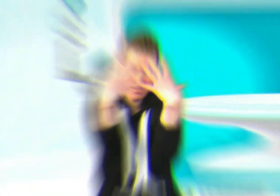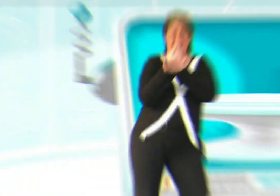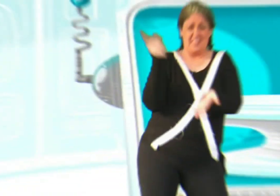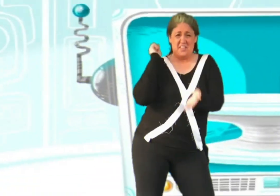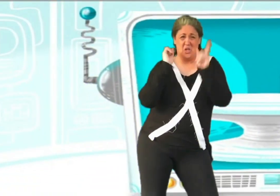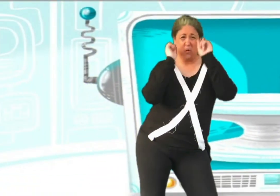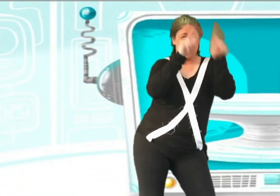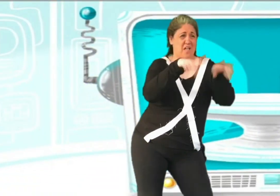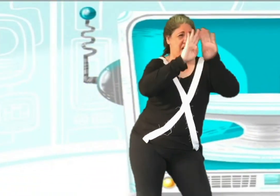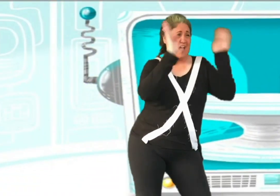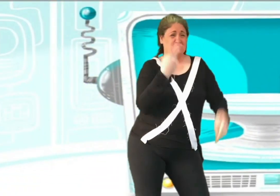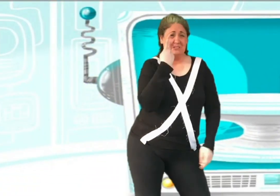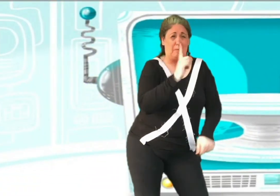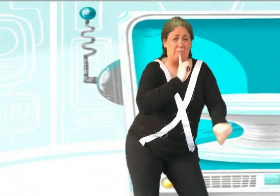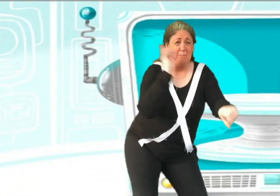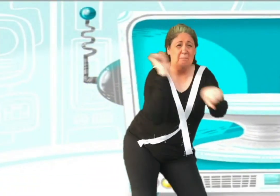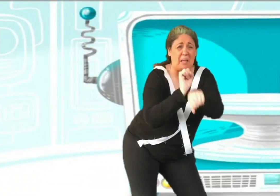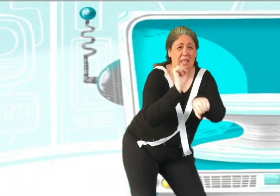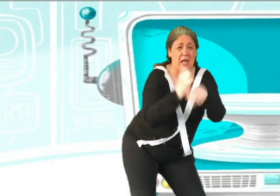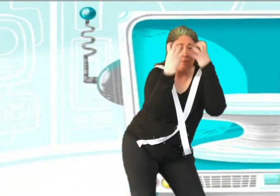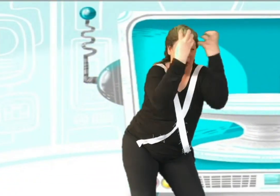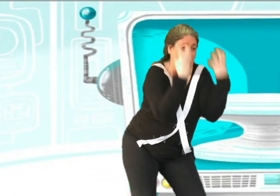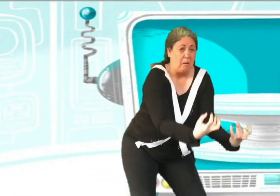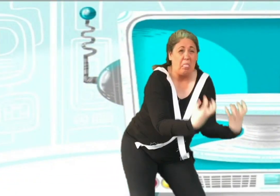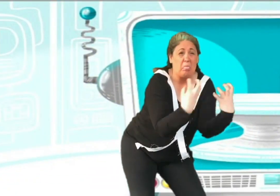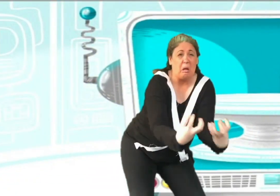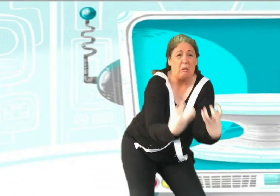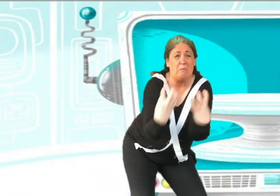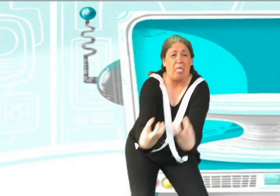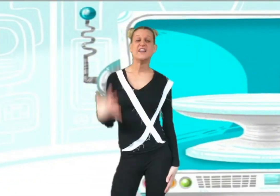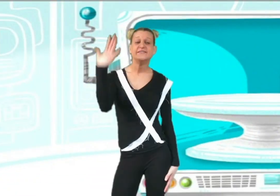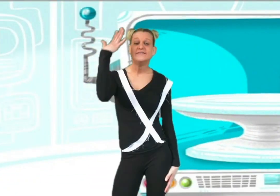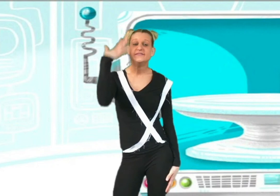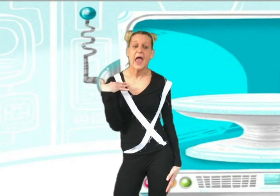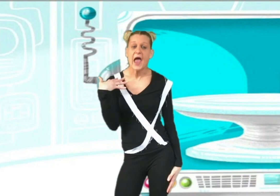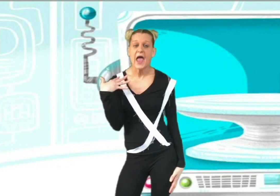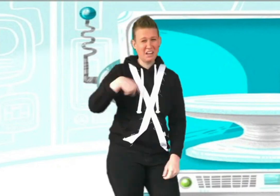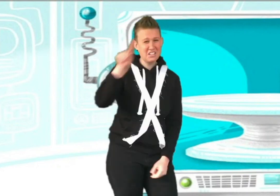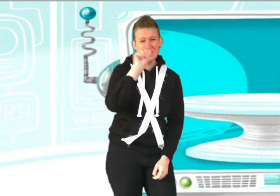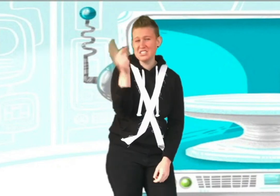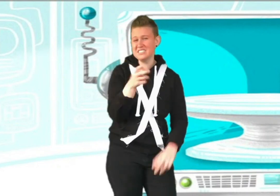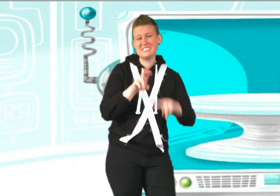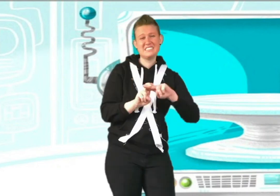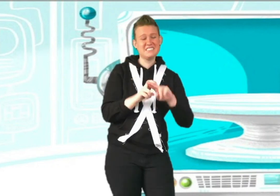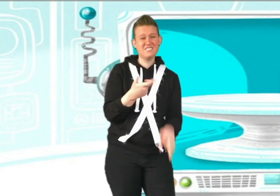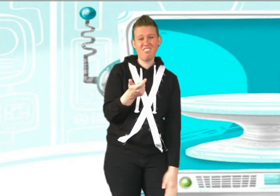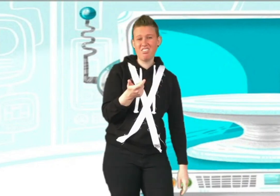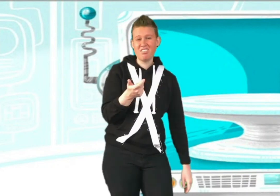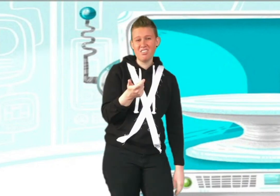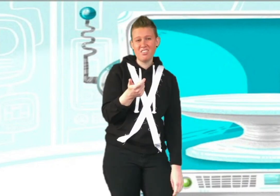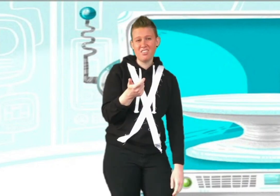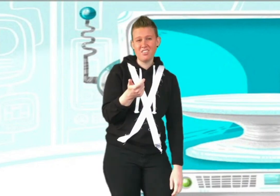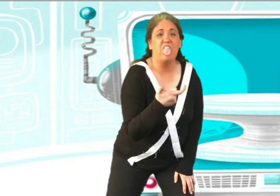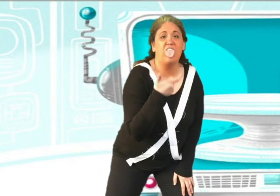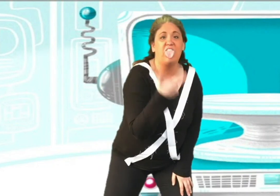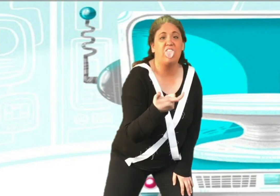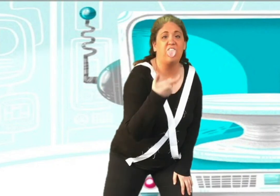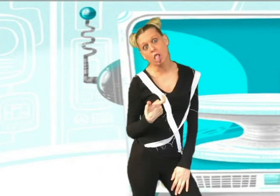(Last week in someone’s place we saw A dozen eyeballs on the floor.) They sit and stare and stare and sit Until they’re hypnotized by it,